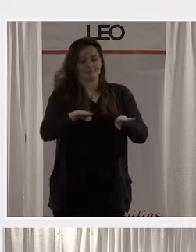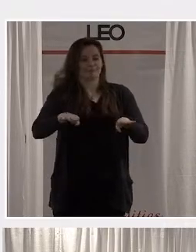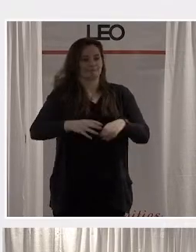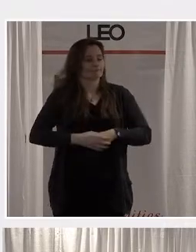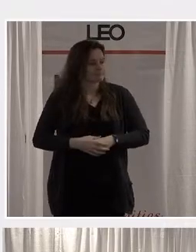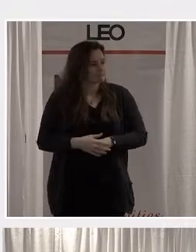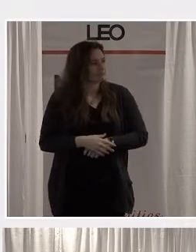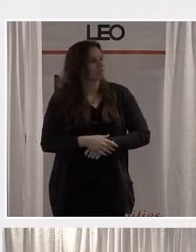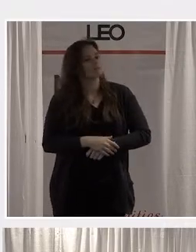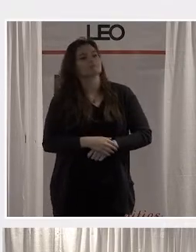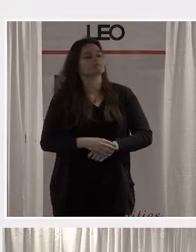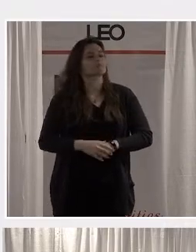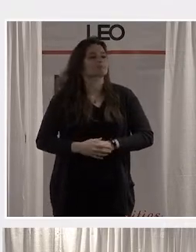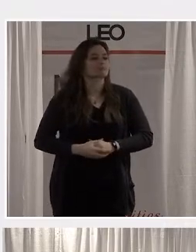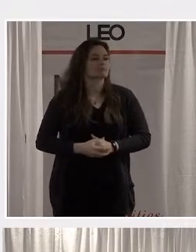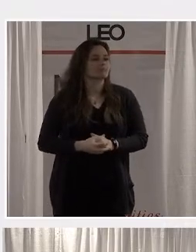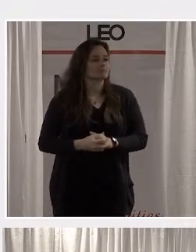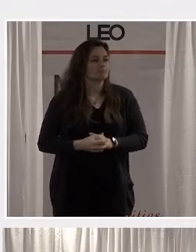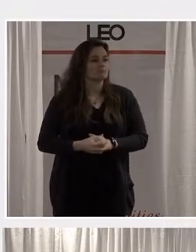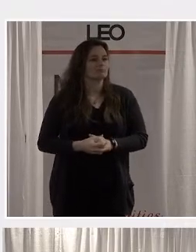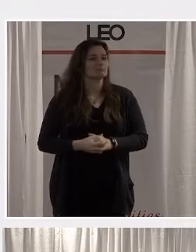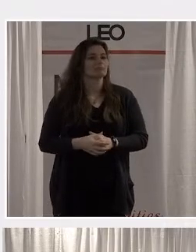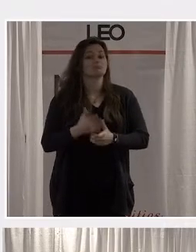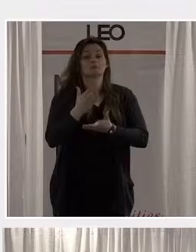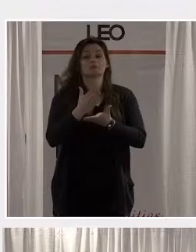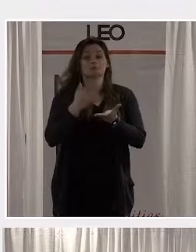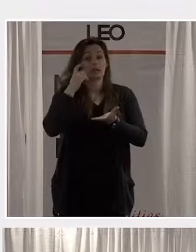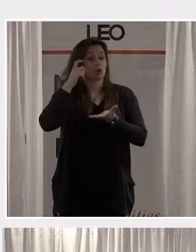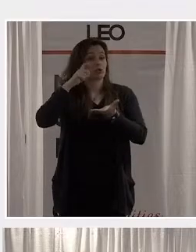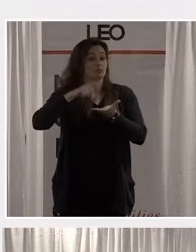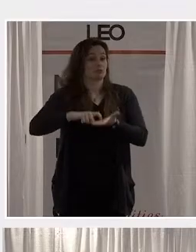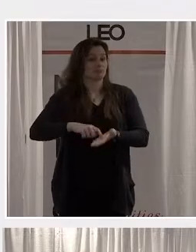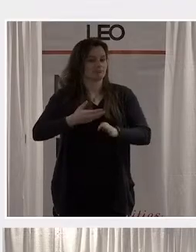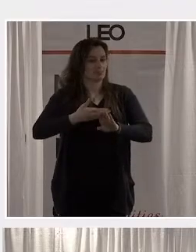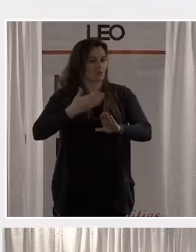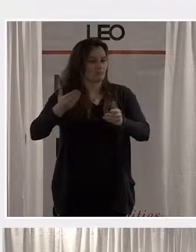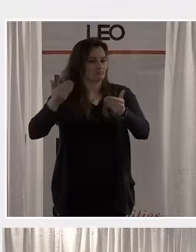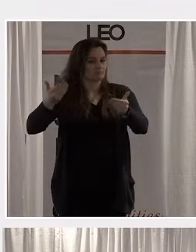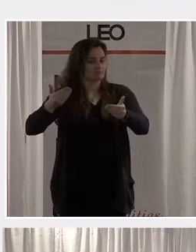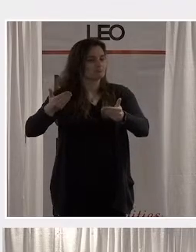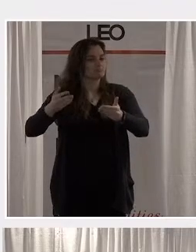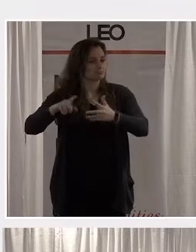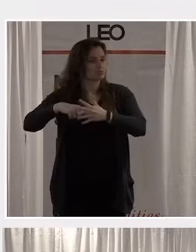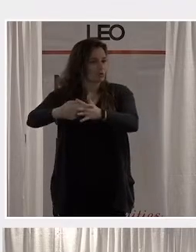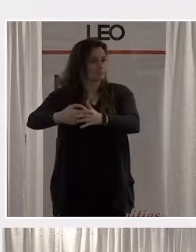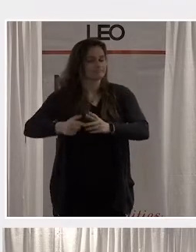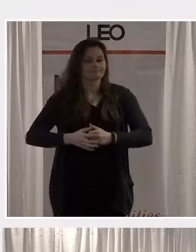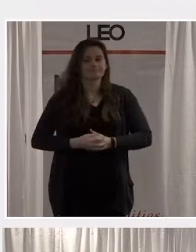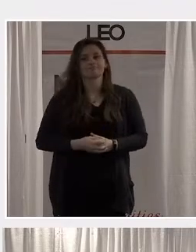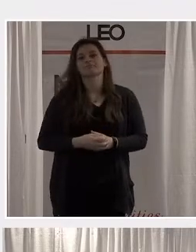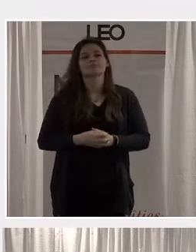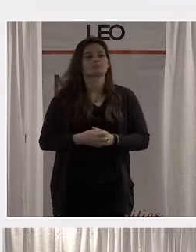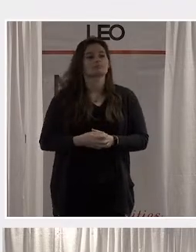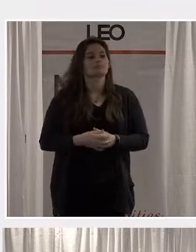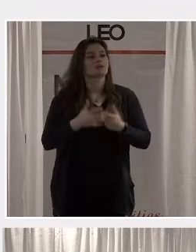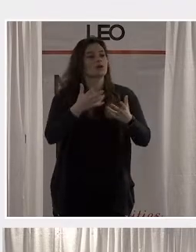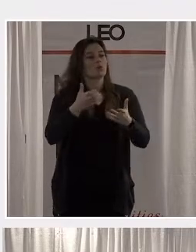I WOULD ALSO LIKE TO MAKE SOME ACKNOWLEDGMENTS BEFORE WE GO ANY FURTHER. AND TO BEGIN I WOULD LIKE TO HUMBLY ACKNOWLEDGE